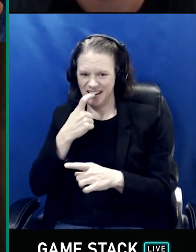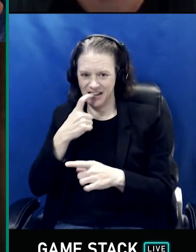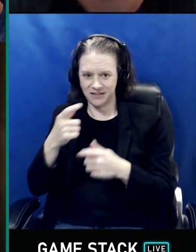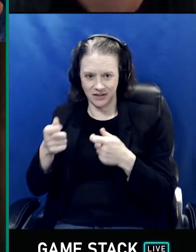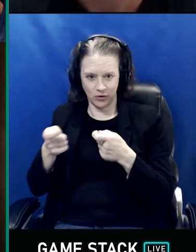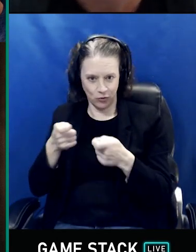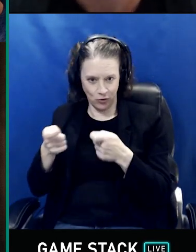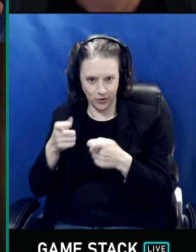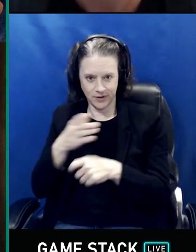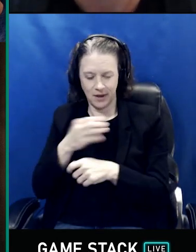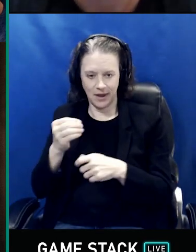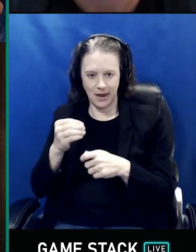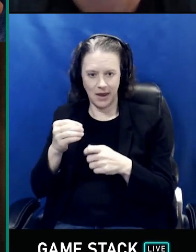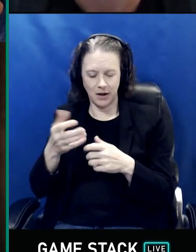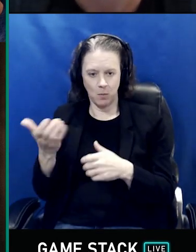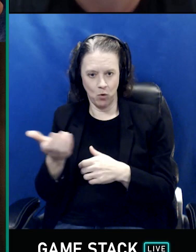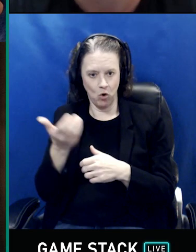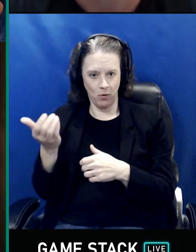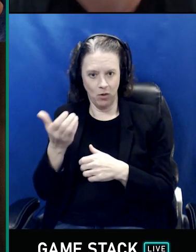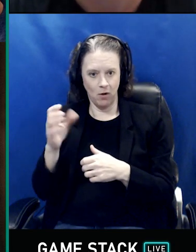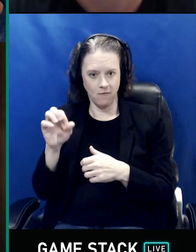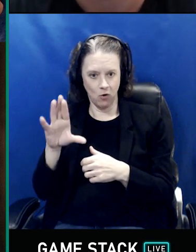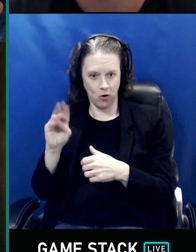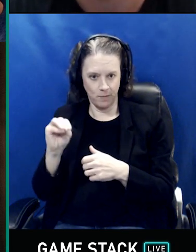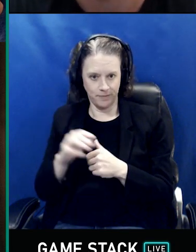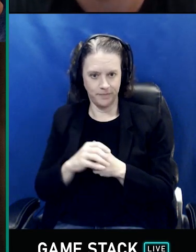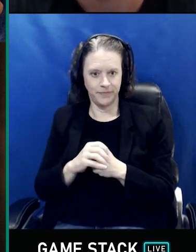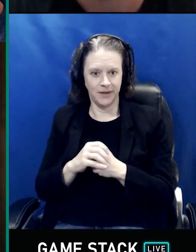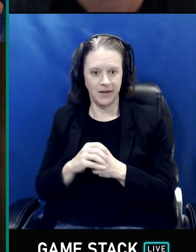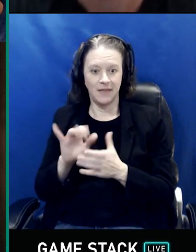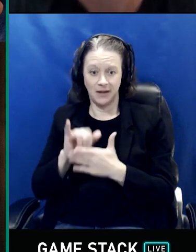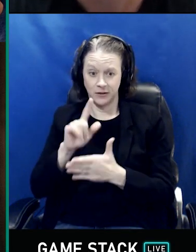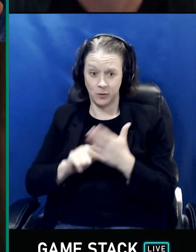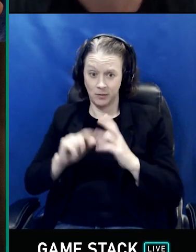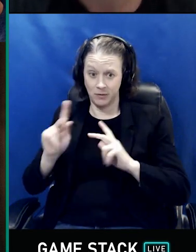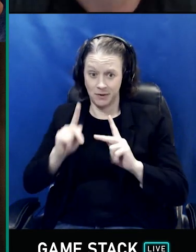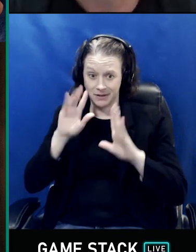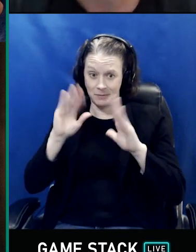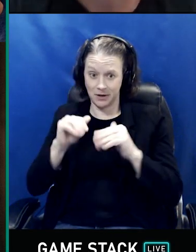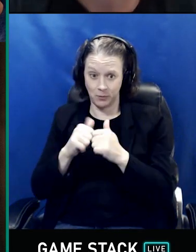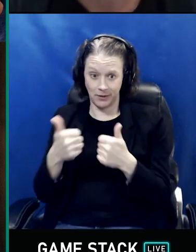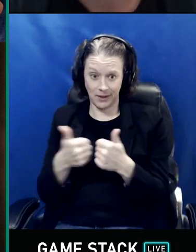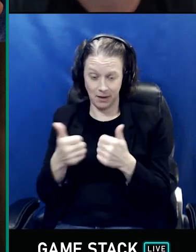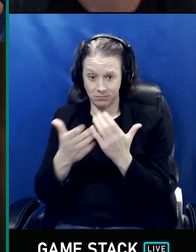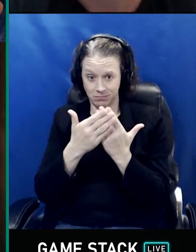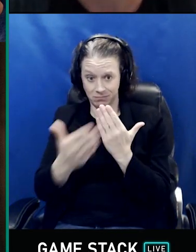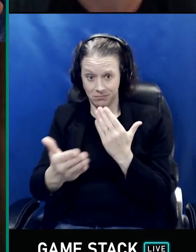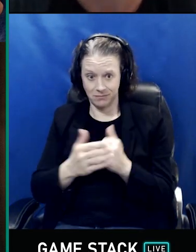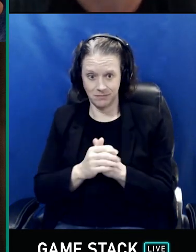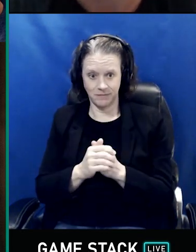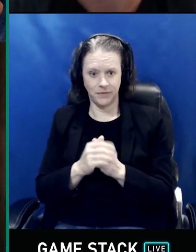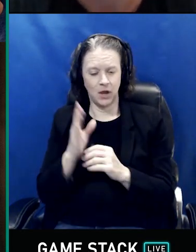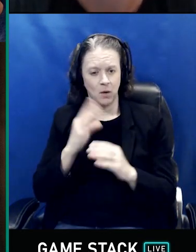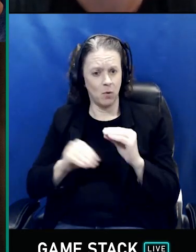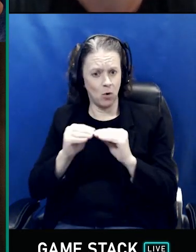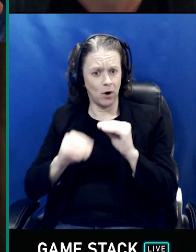and this is what they are coming to expect in a title. There will be more and more gamers who will experience